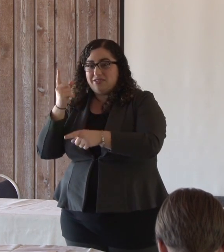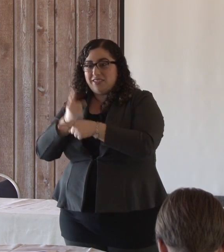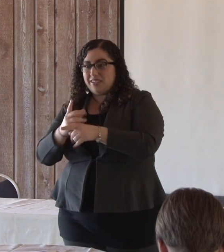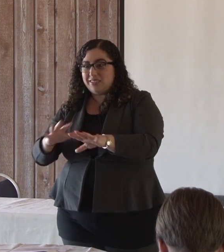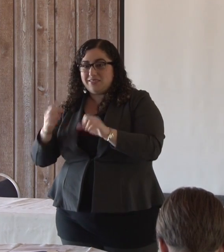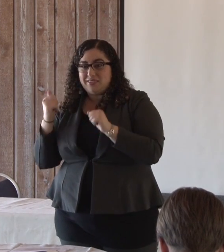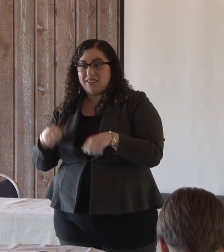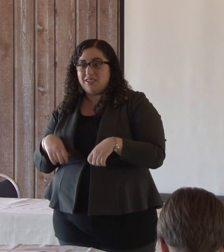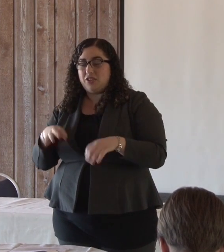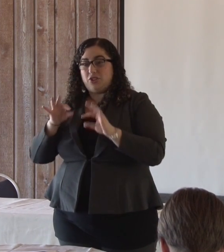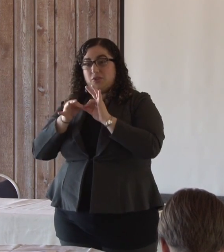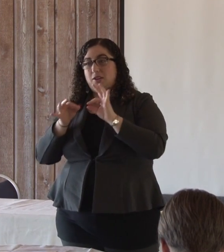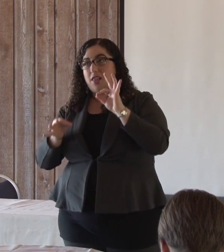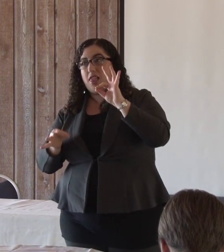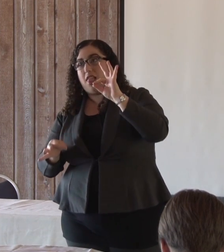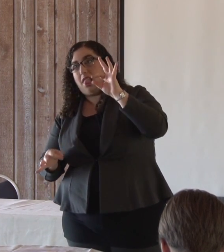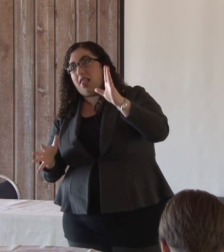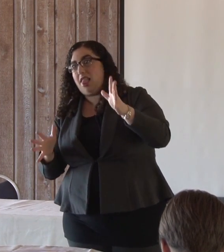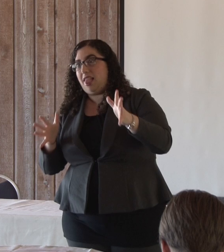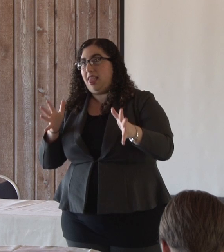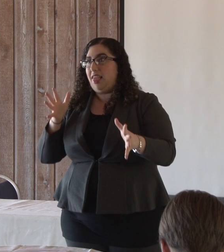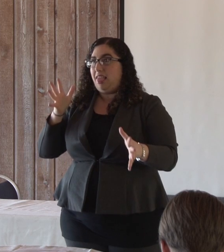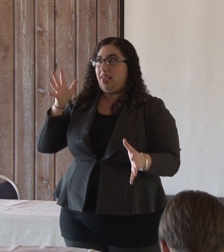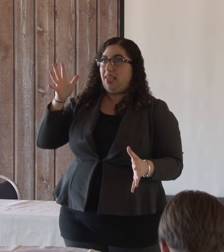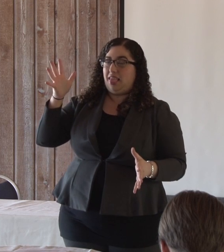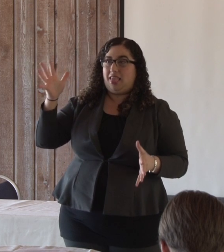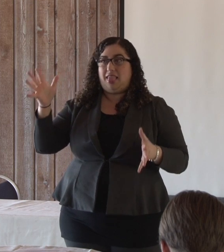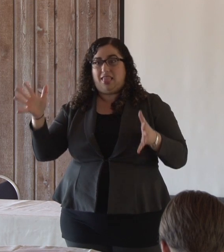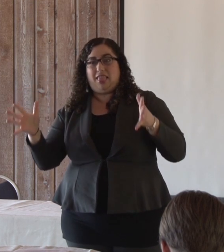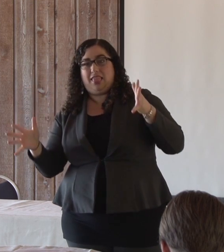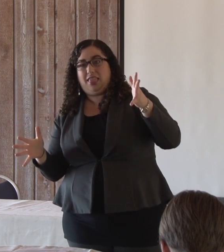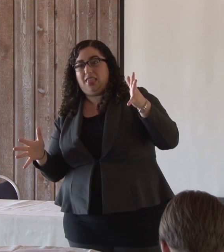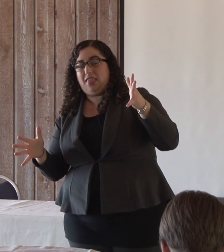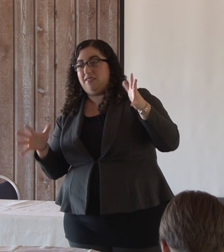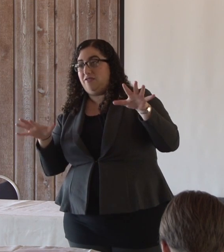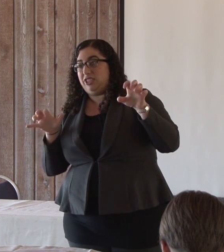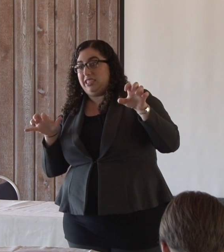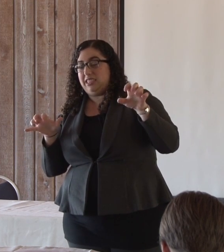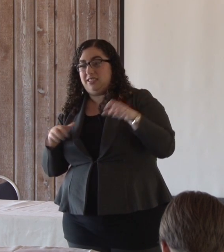person's face. But the Wi-Fi sometimes is ineffective it doesn't run fast enough.